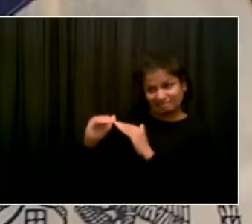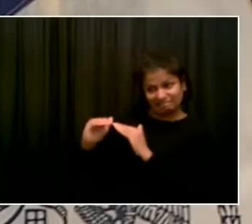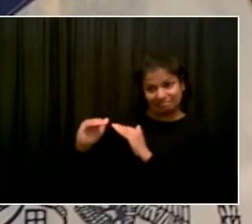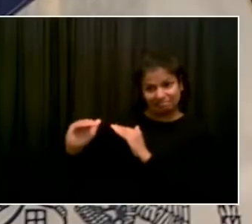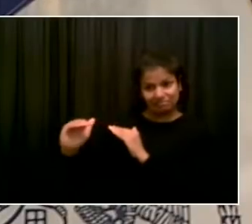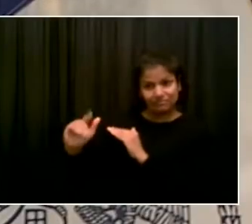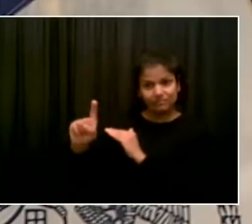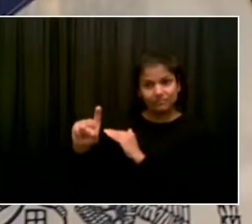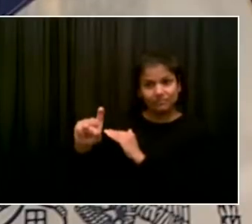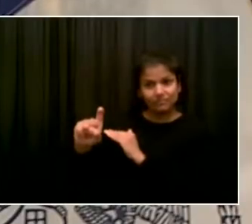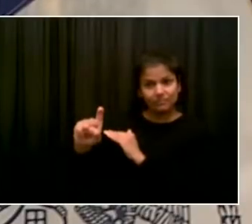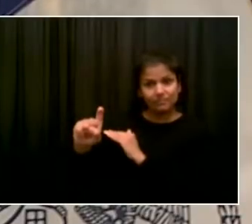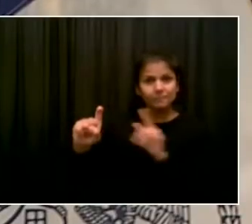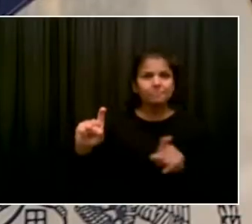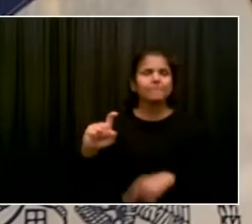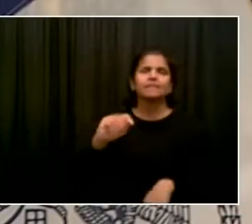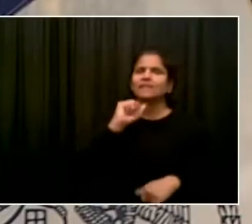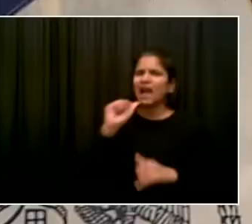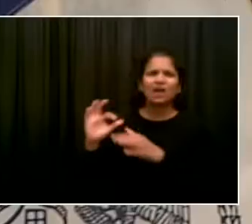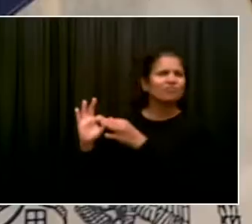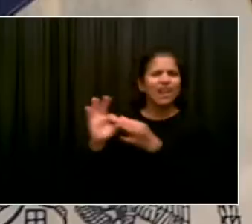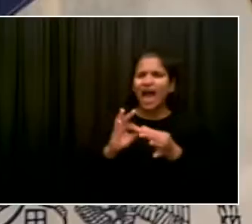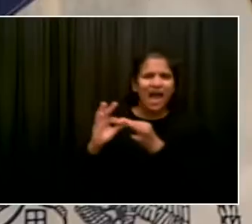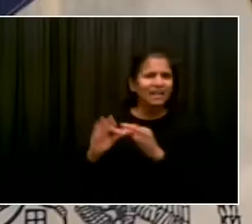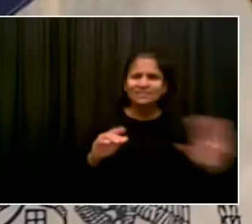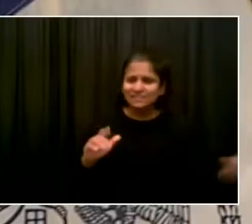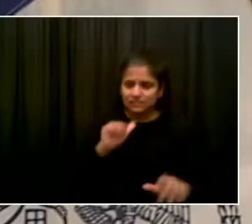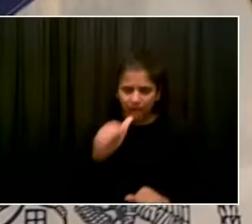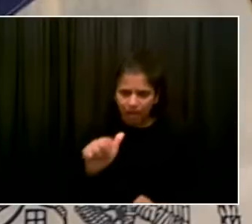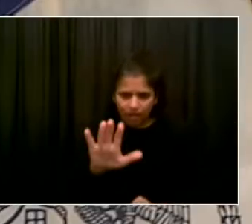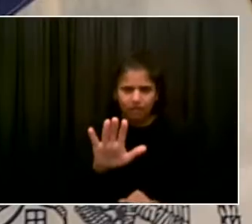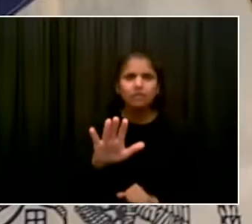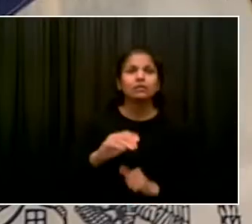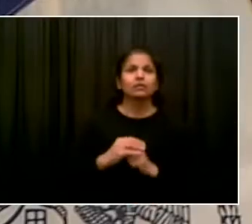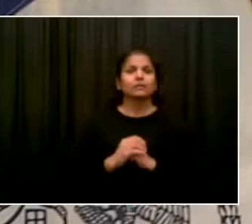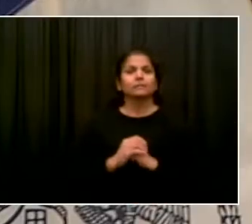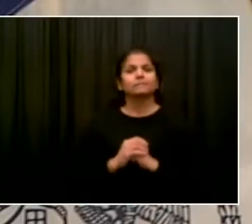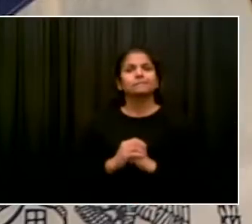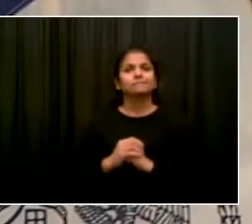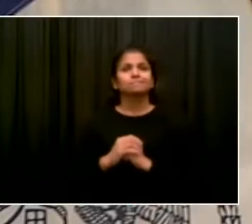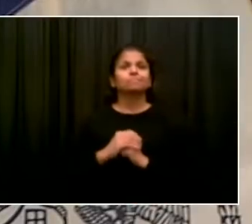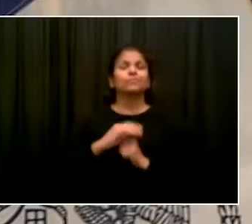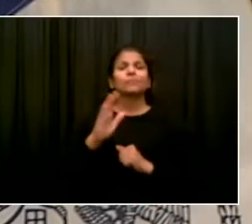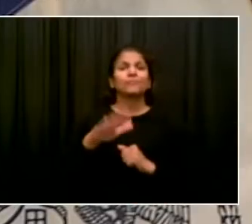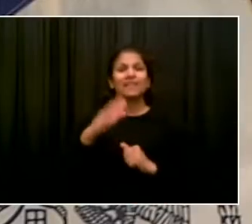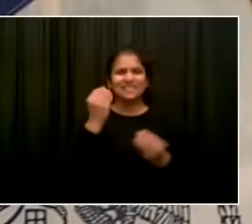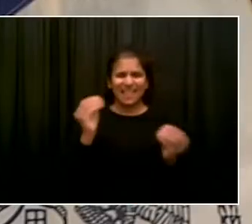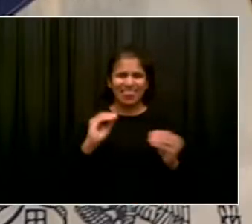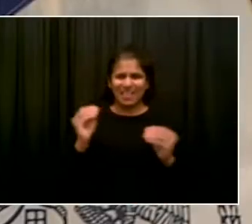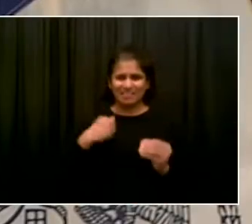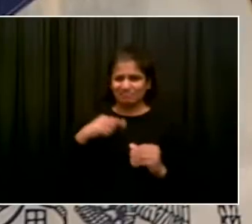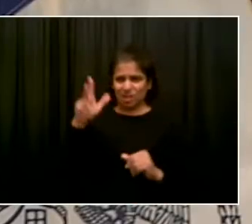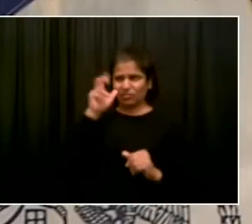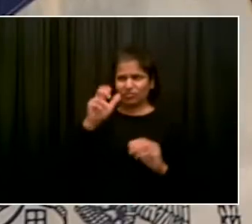HIGH? THERE IS NO CORRELATION THAT I KNOW OF AT ALL